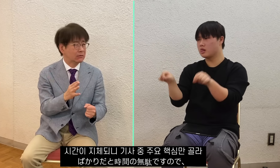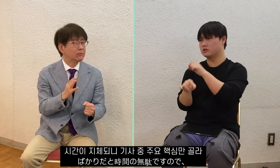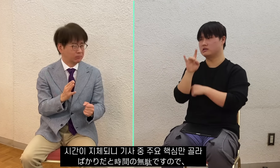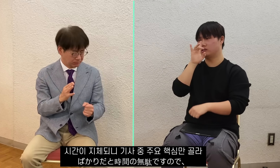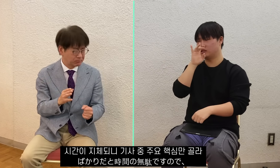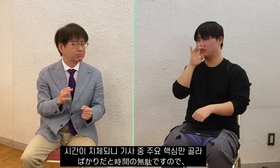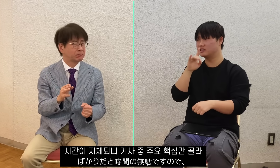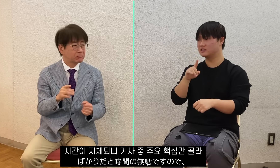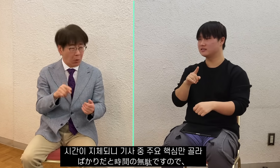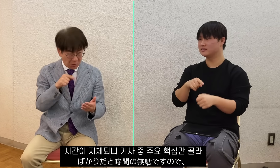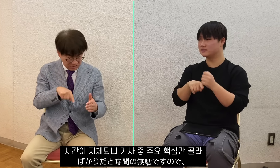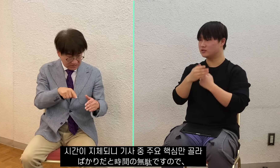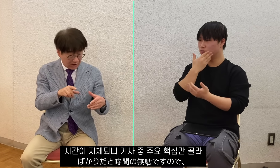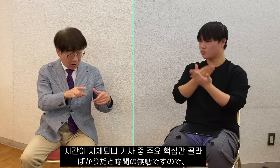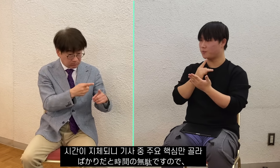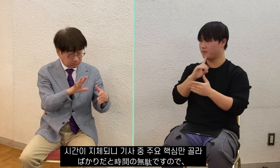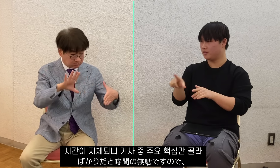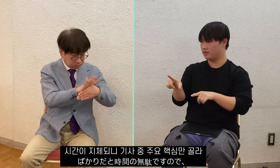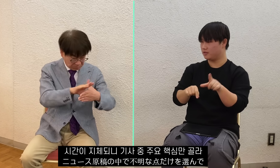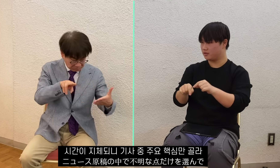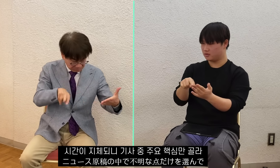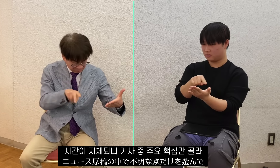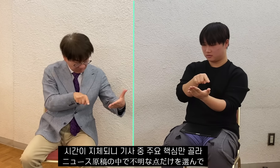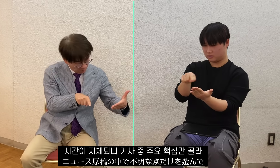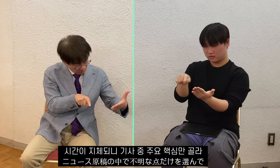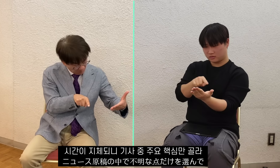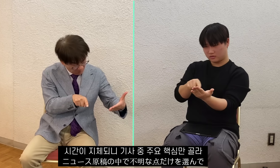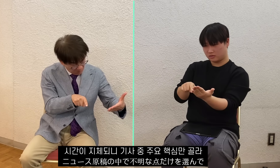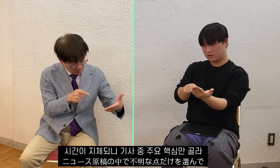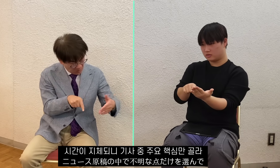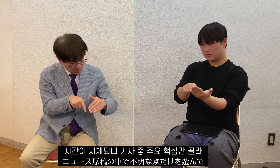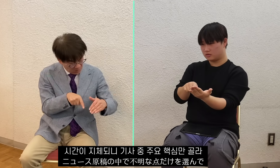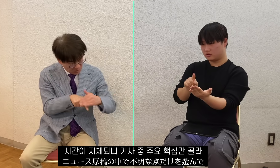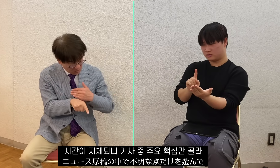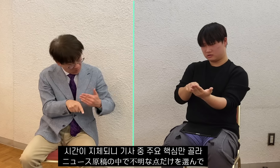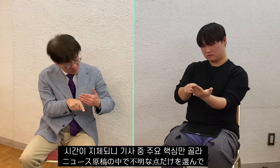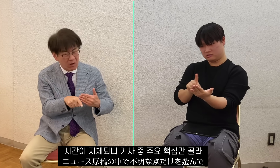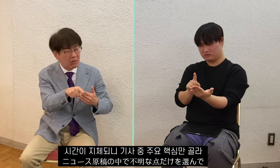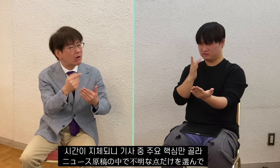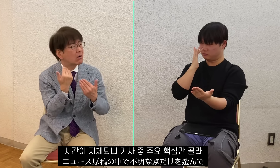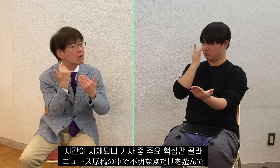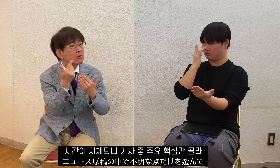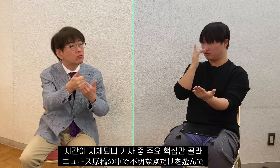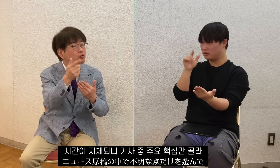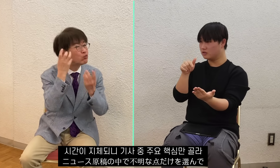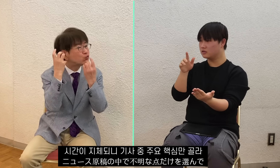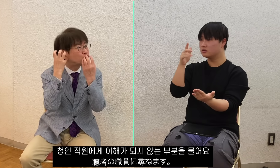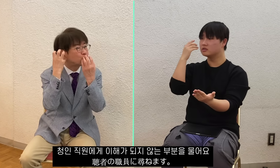so I choose only the main points of the article and